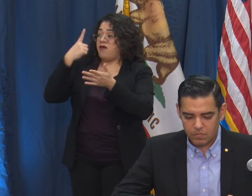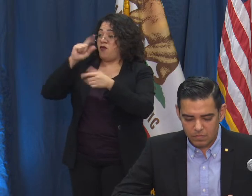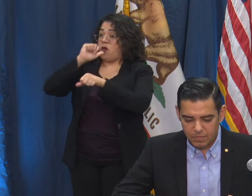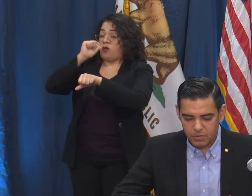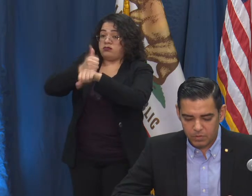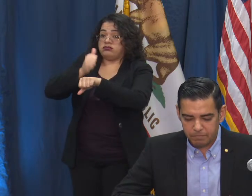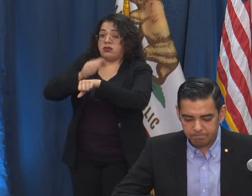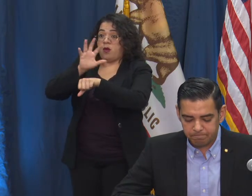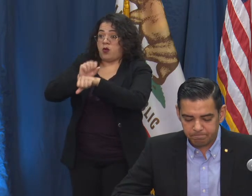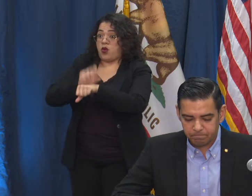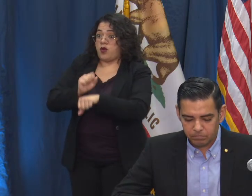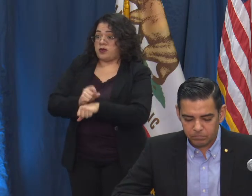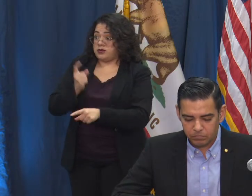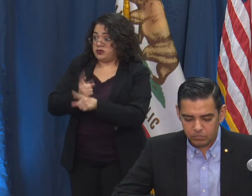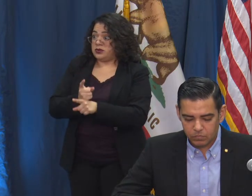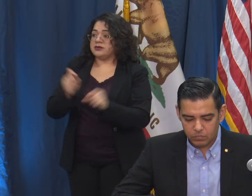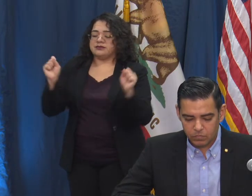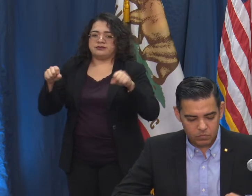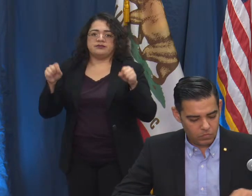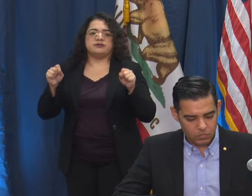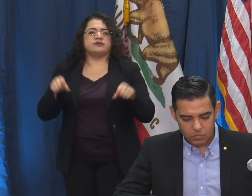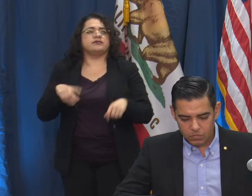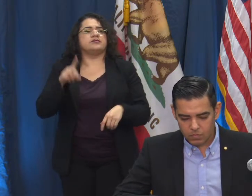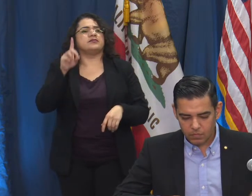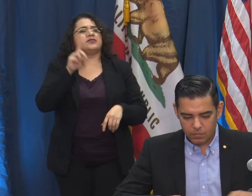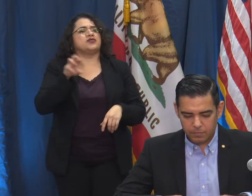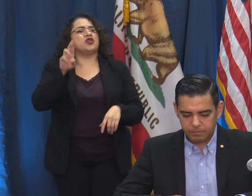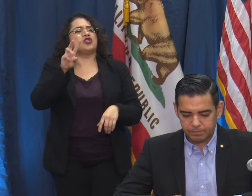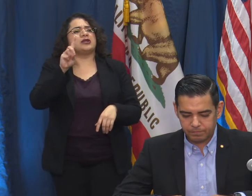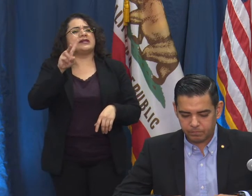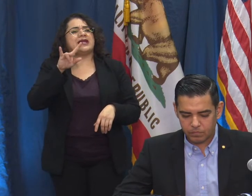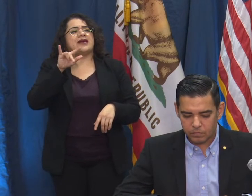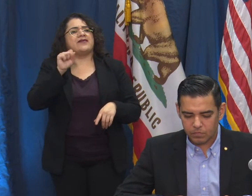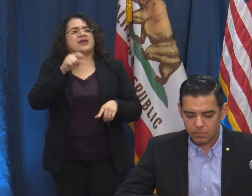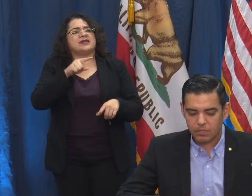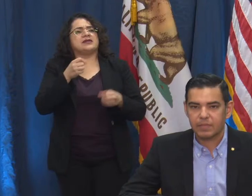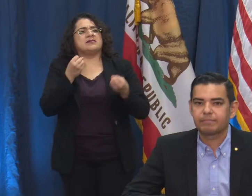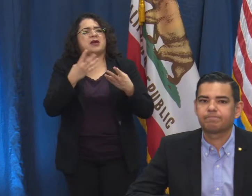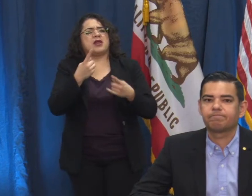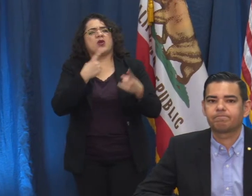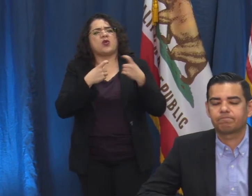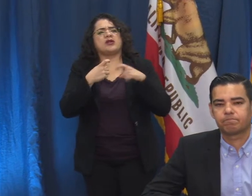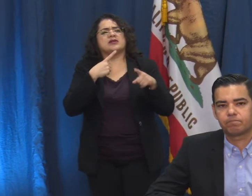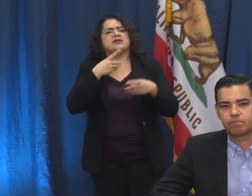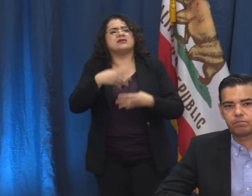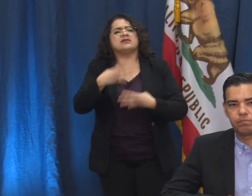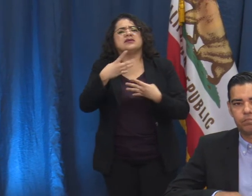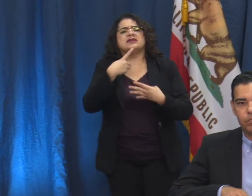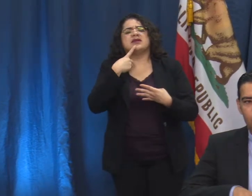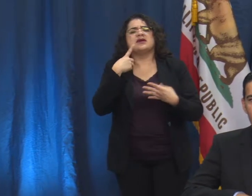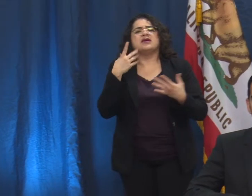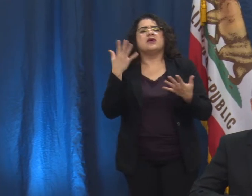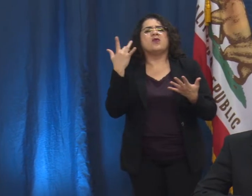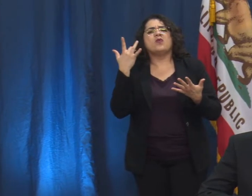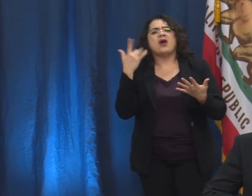Absolutely. Dr. Davis, following up on the appointments there's a lot of questions about - why do I need a an appointment, why